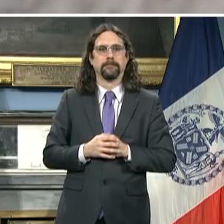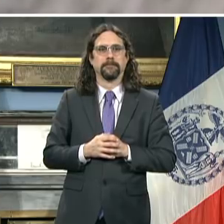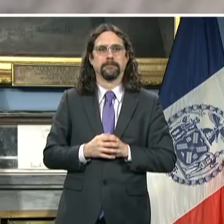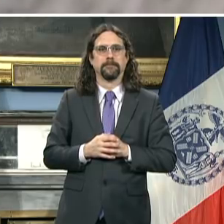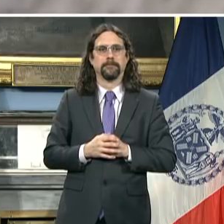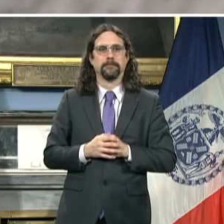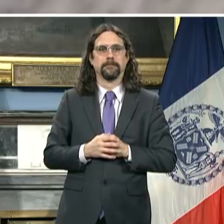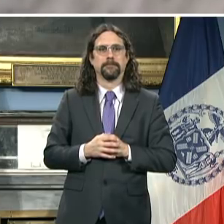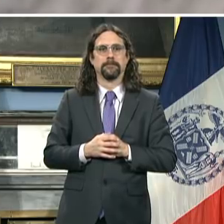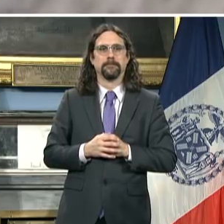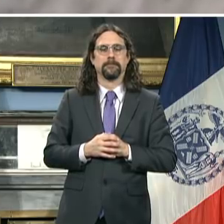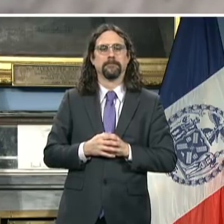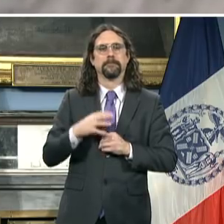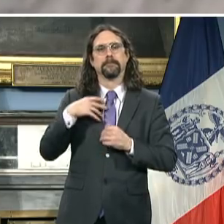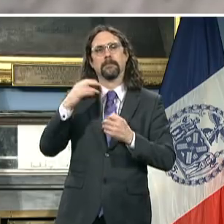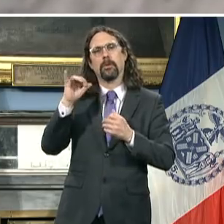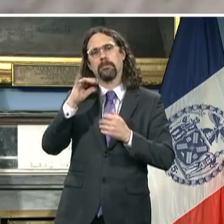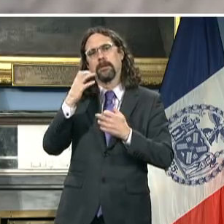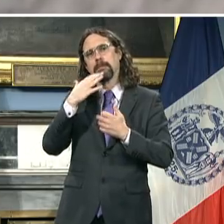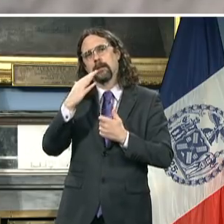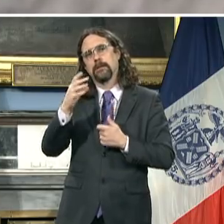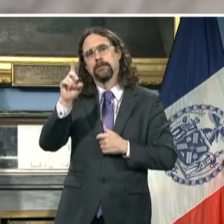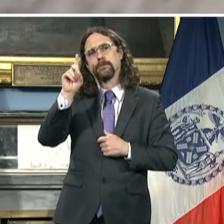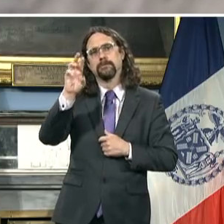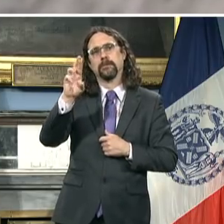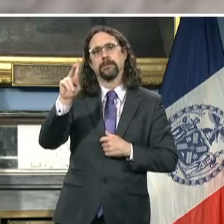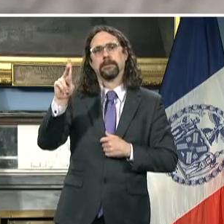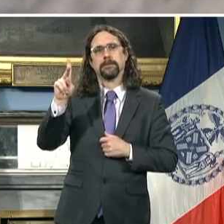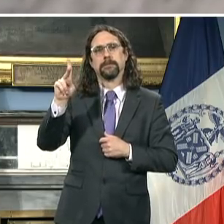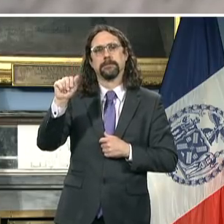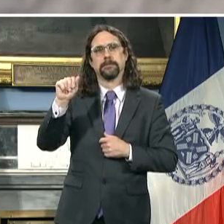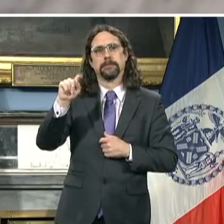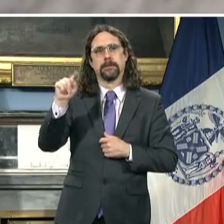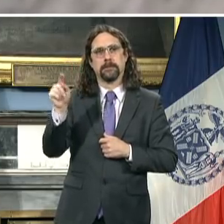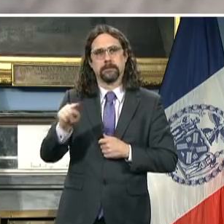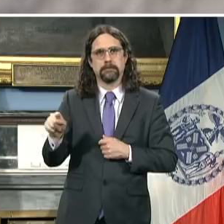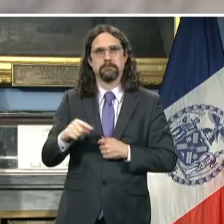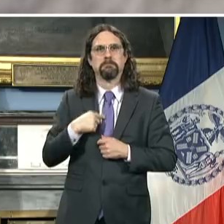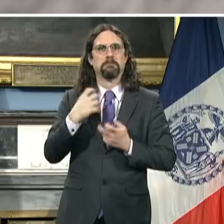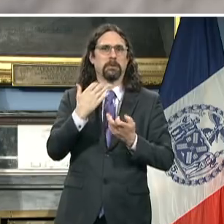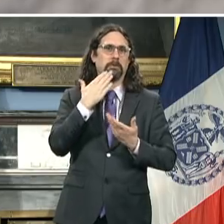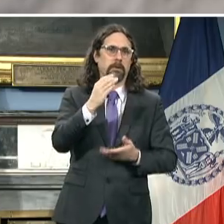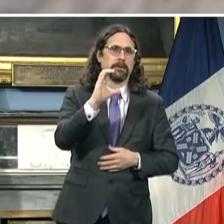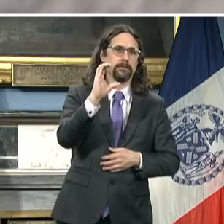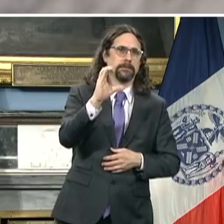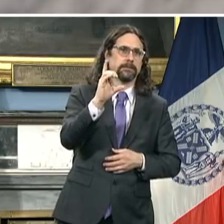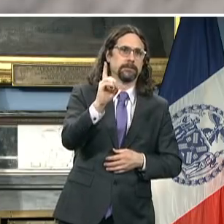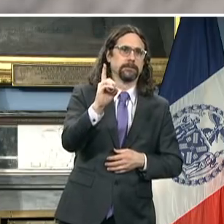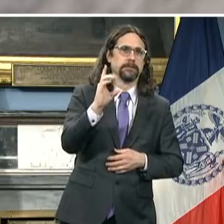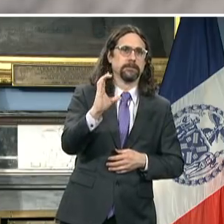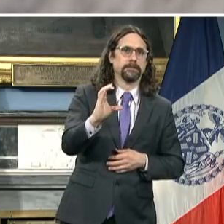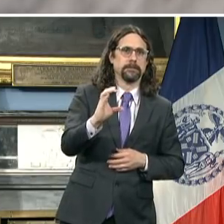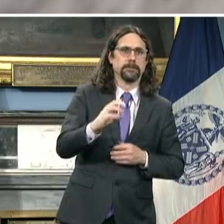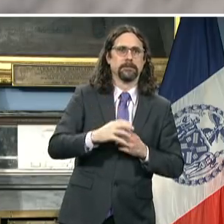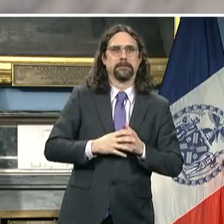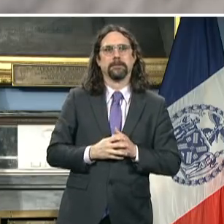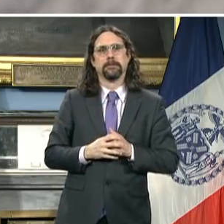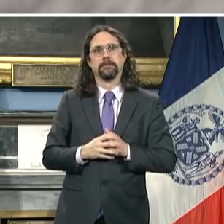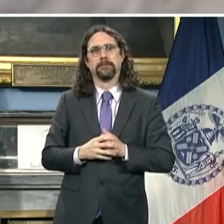SUPPLESI TO FIGHT THIS WAR. THANK YOU TO THE EXECUTIVE CHIEF OFSFFTA AT EDC, AND OF COURSE WE